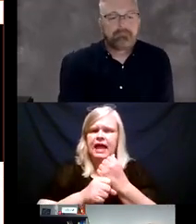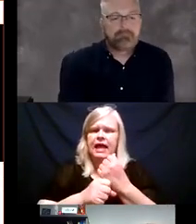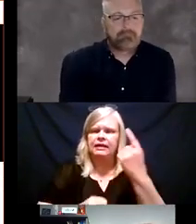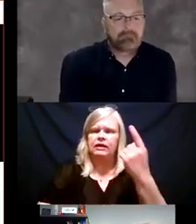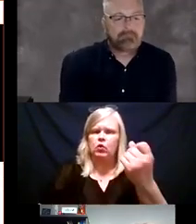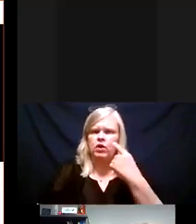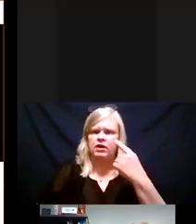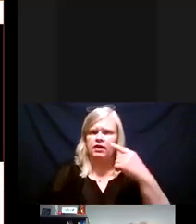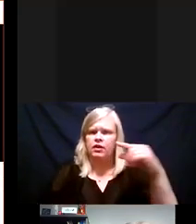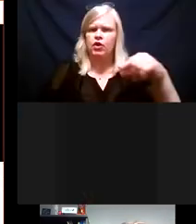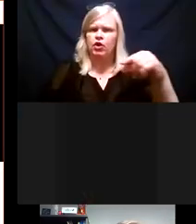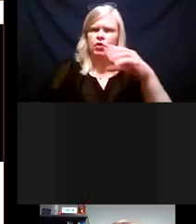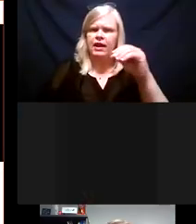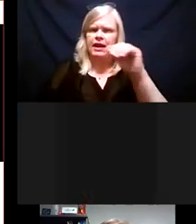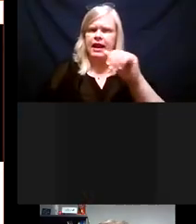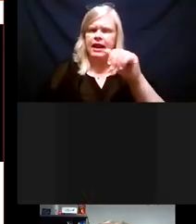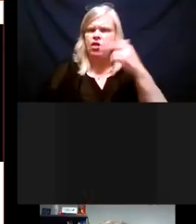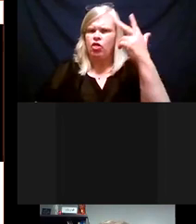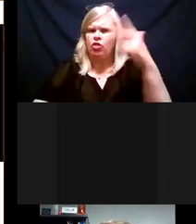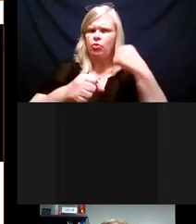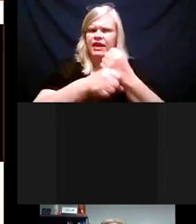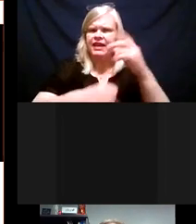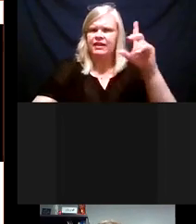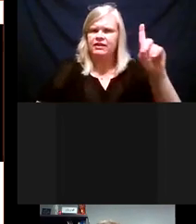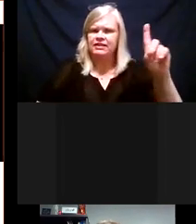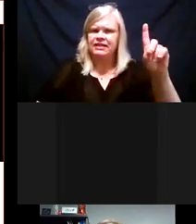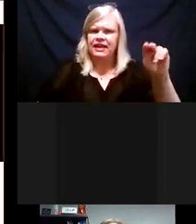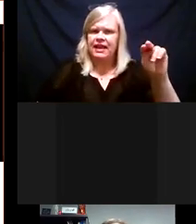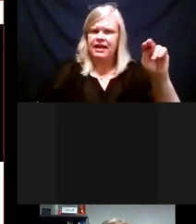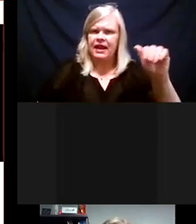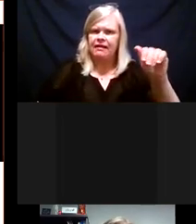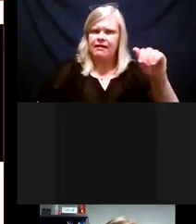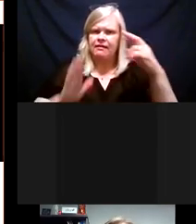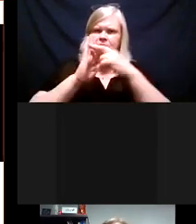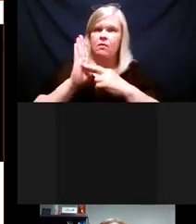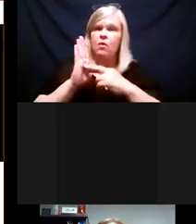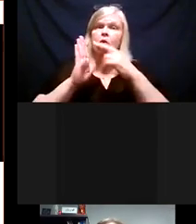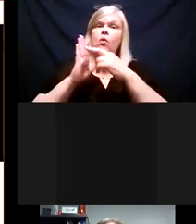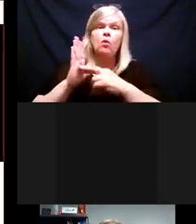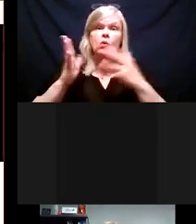THREE-YEAR DNA RULE. I BELIEVE THE RULE IS IF NEW DNA